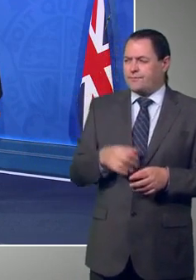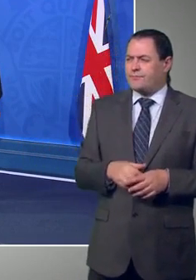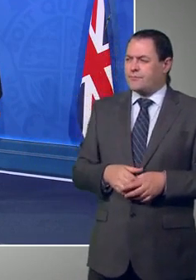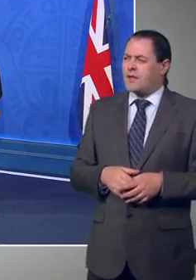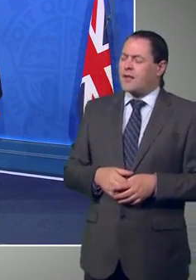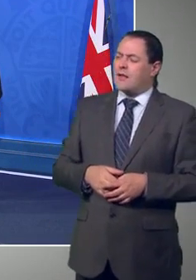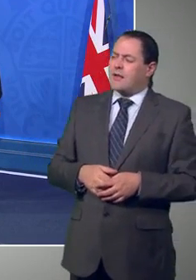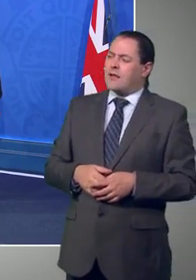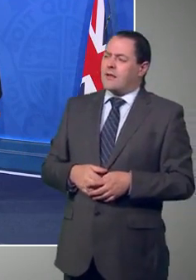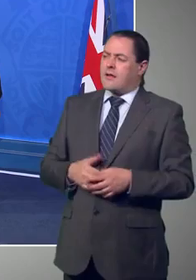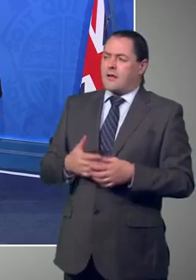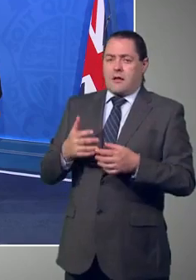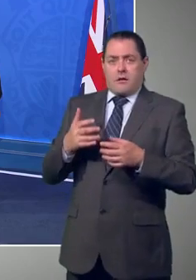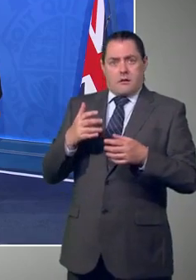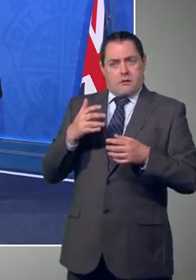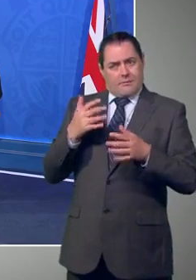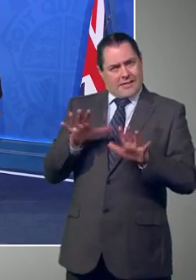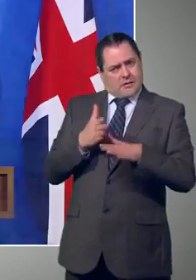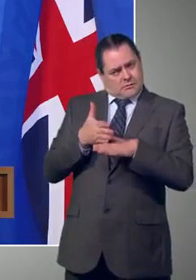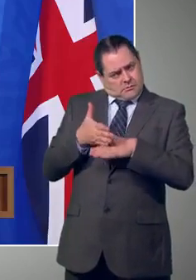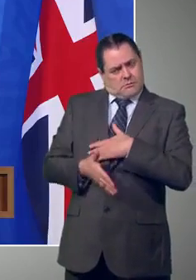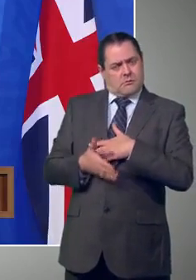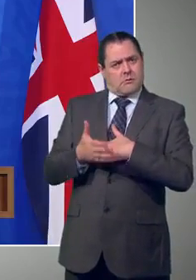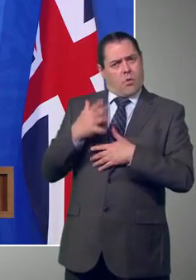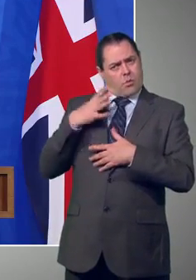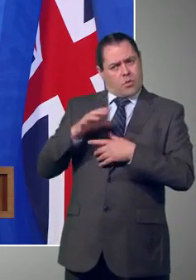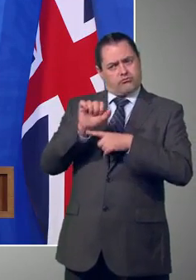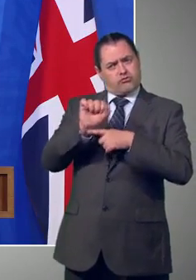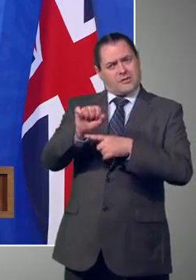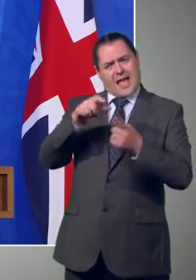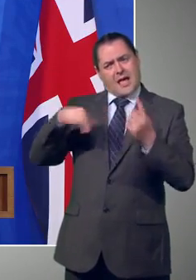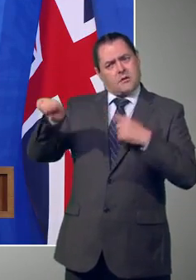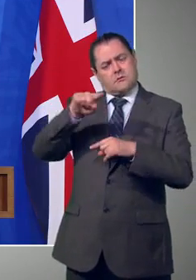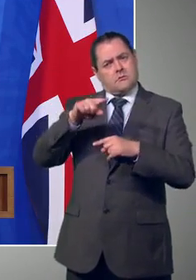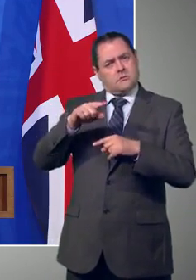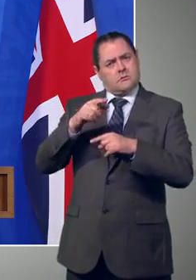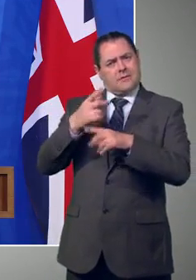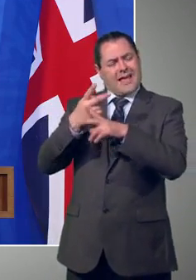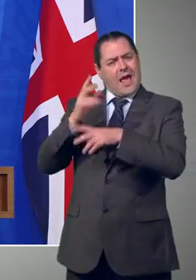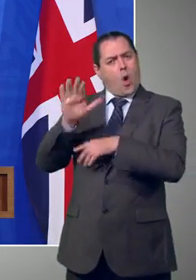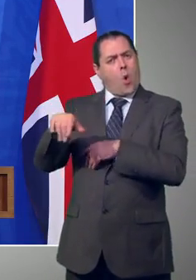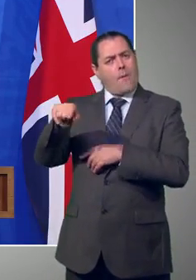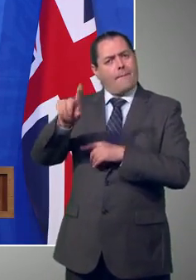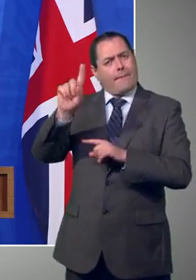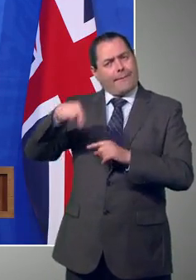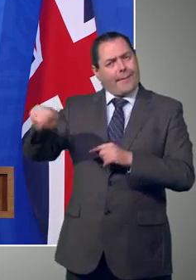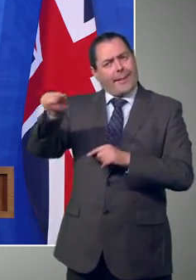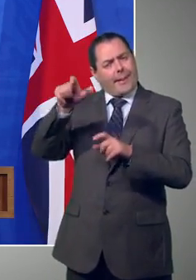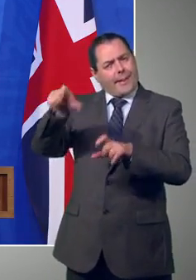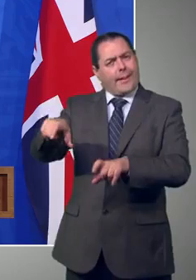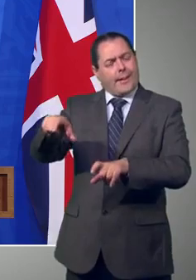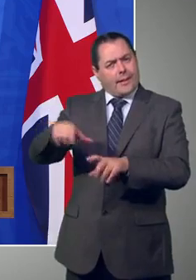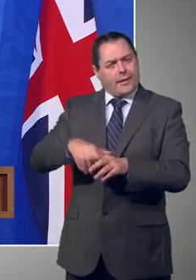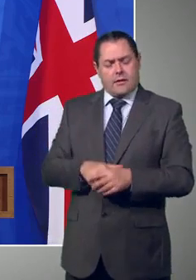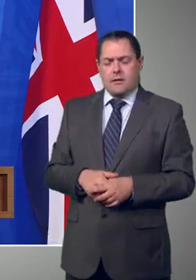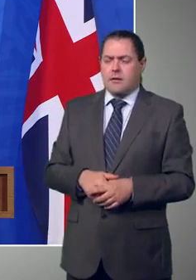to protect people in who live in care homes and of course those who live in care homes